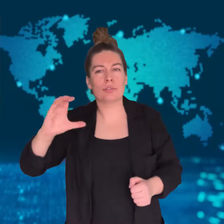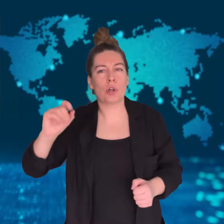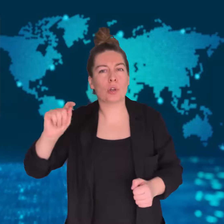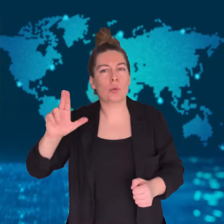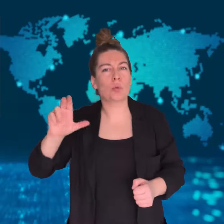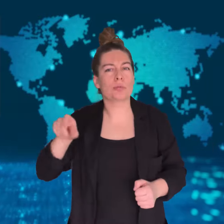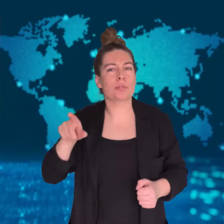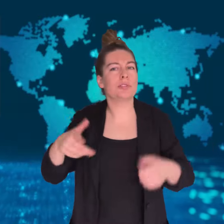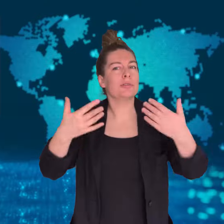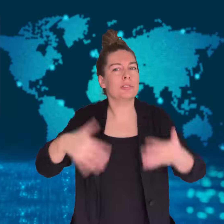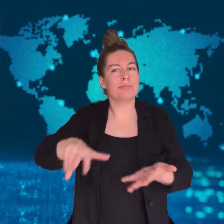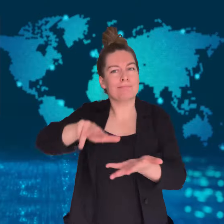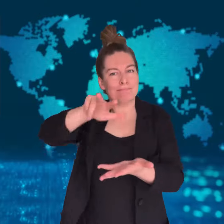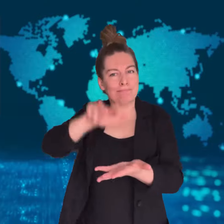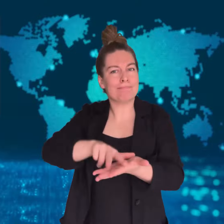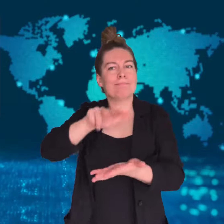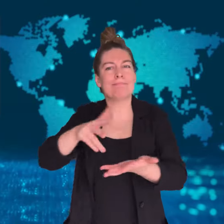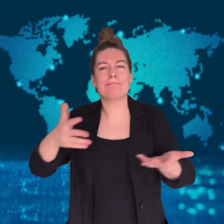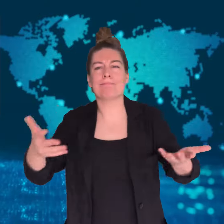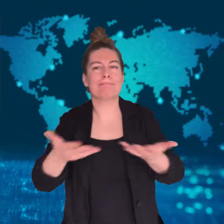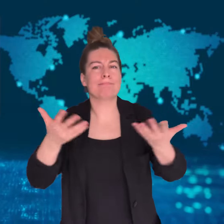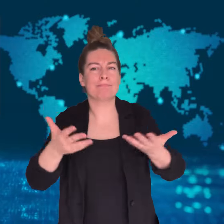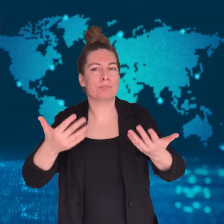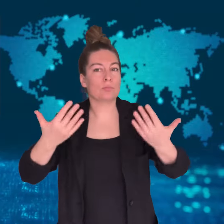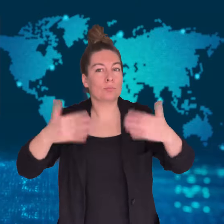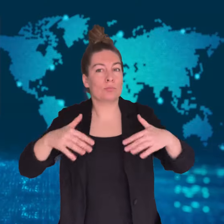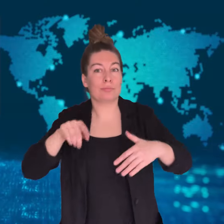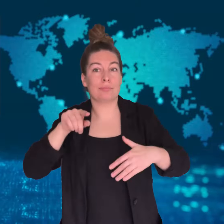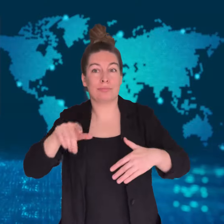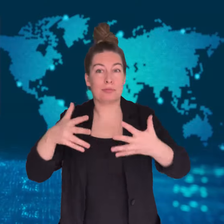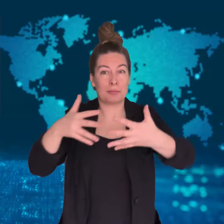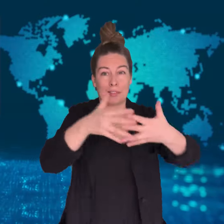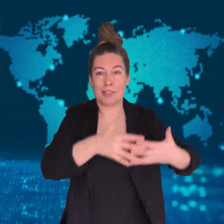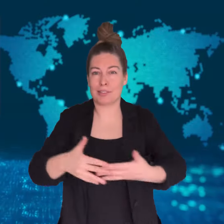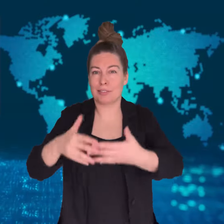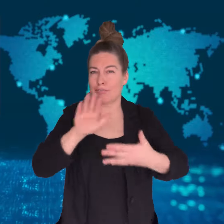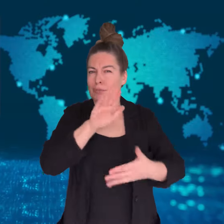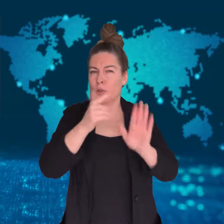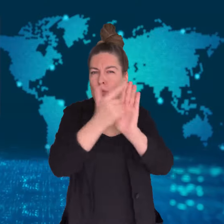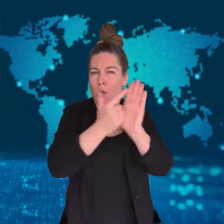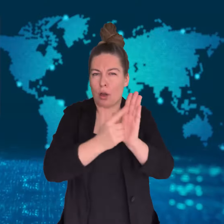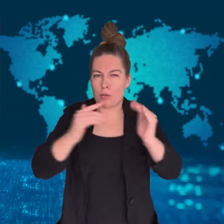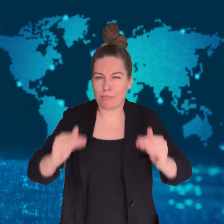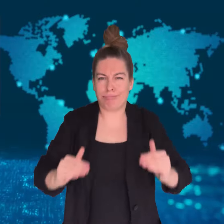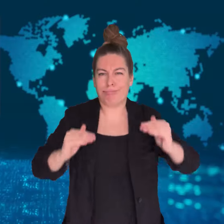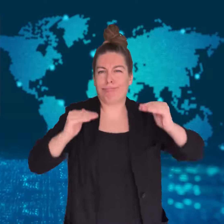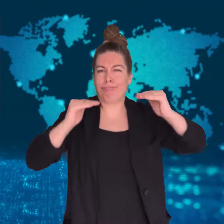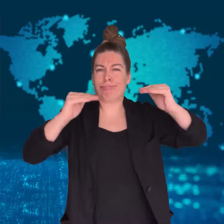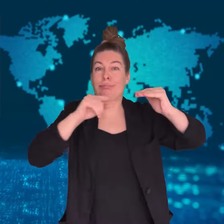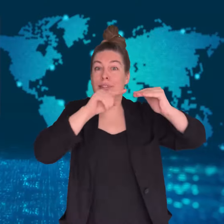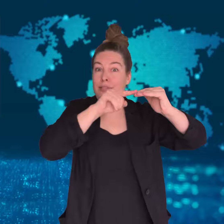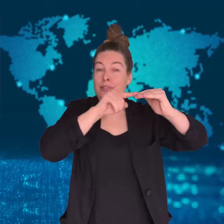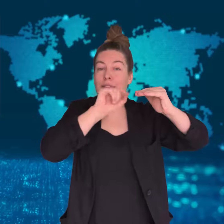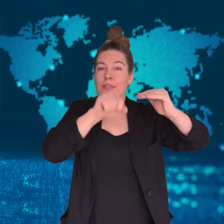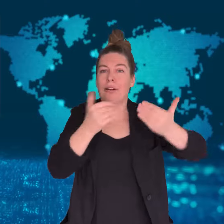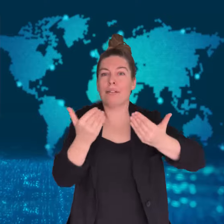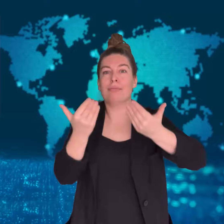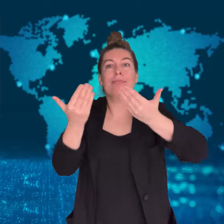This week, the SCOTUS Justices ruled that the Constitution gives Congress Ã¢Â€Â“